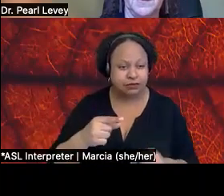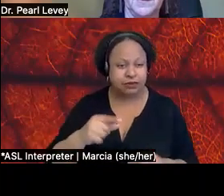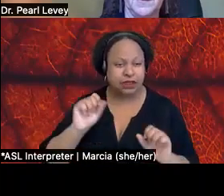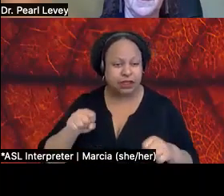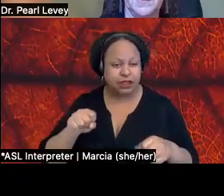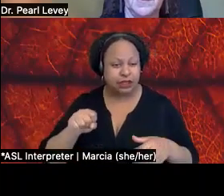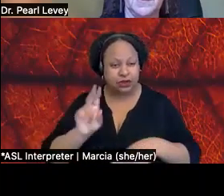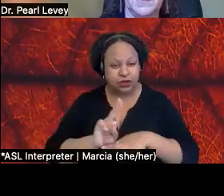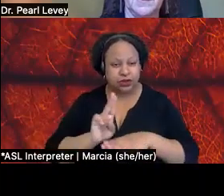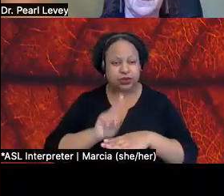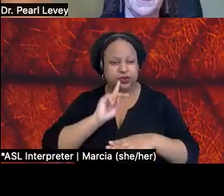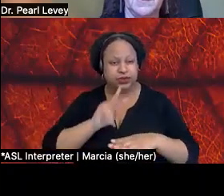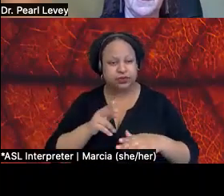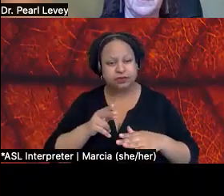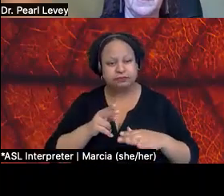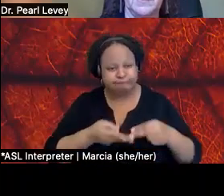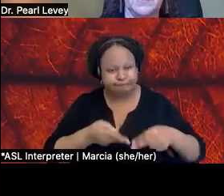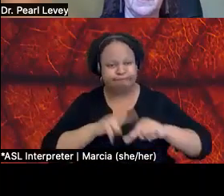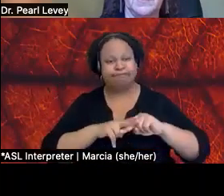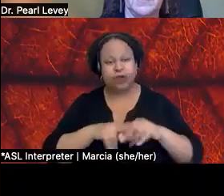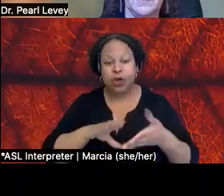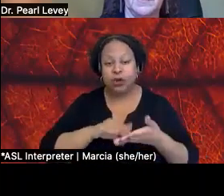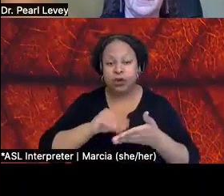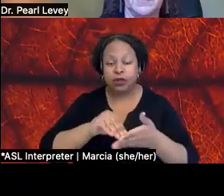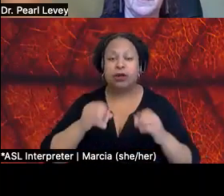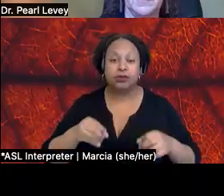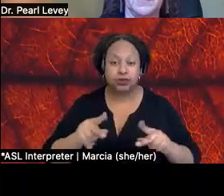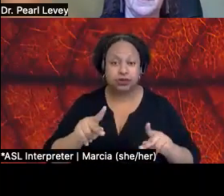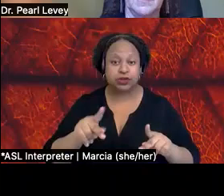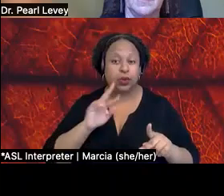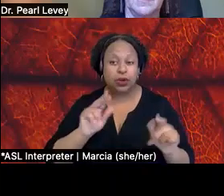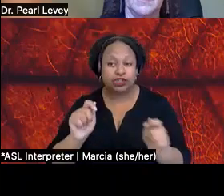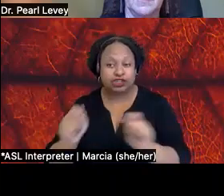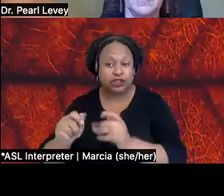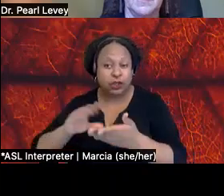or make adjustments to the learning situation that can be more flexible.